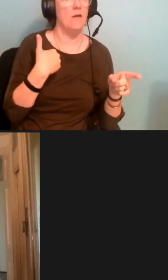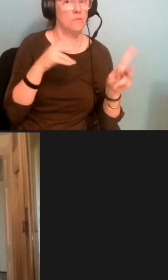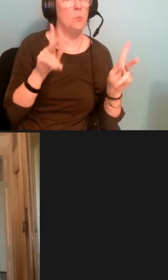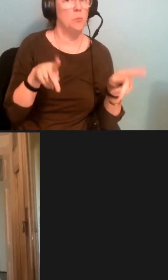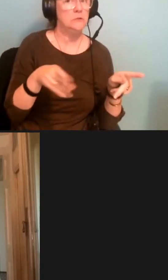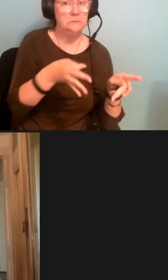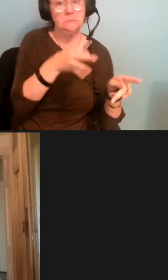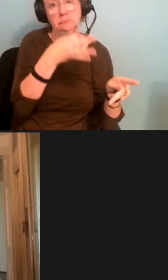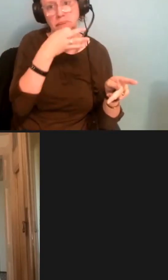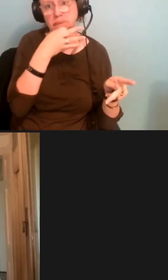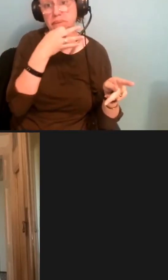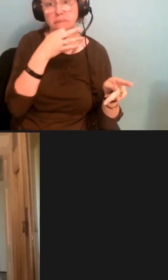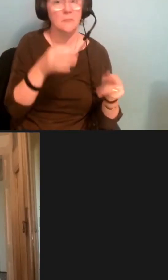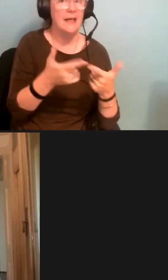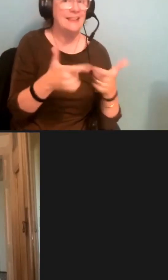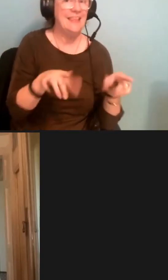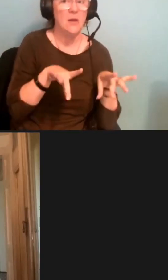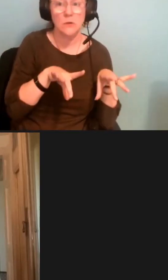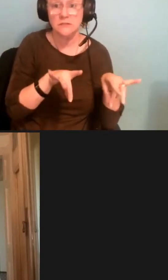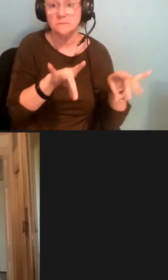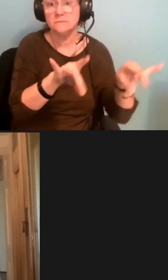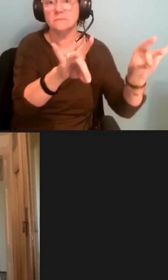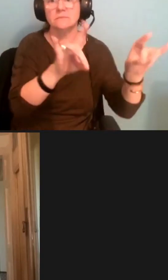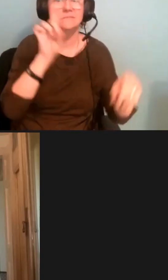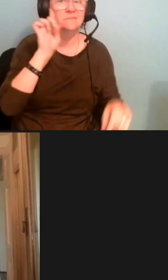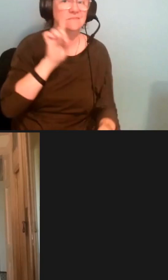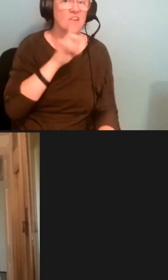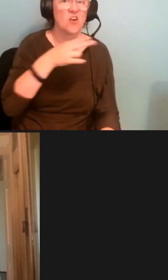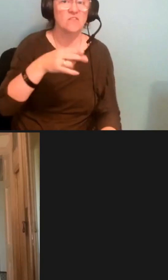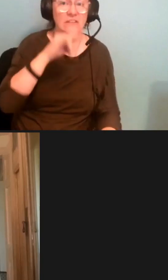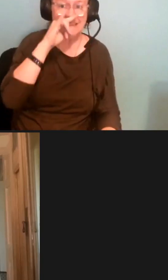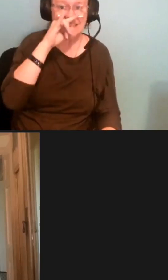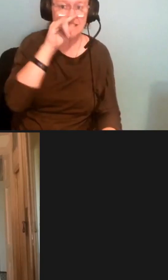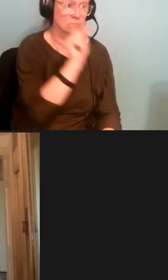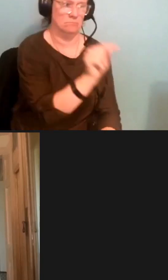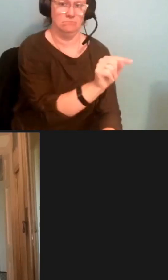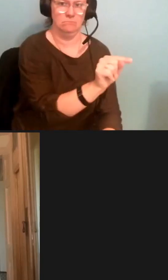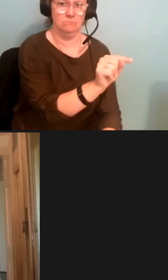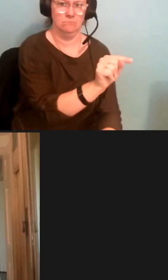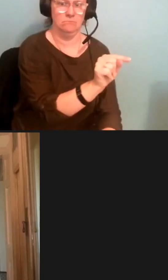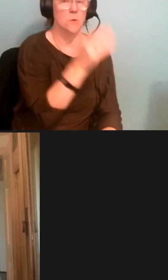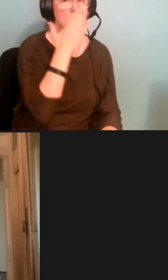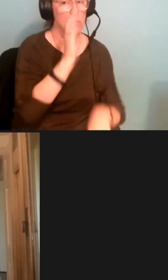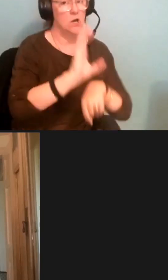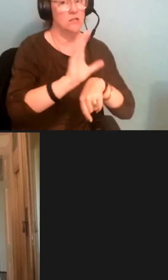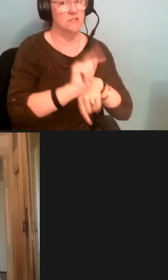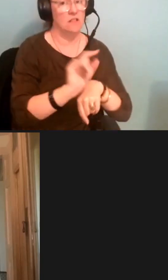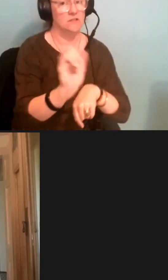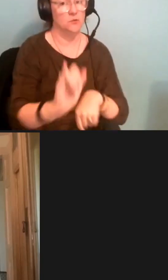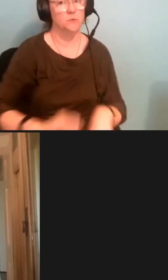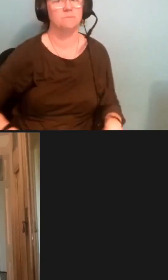language acquisition and children who are deaf for Heart of hearing that might be a good consultant as